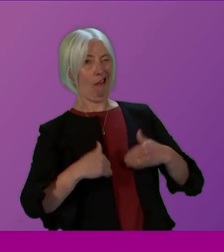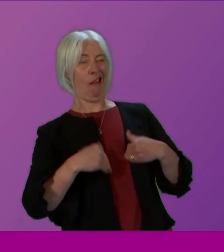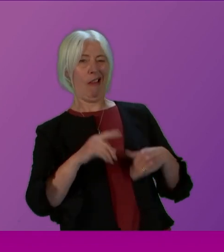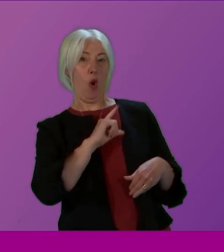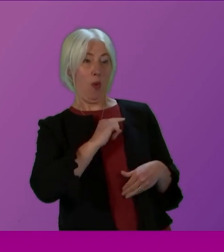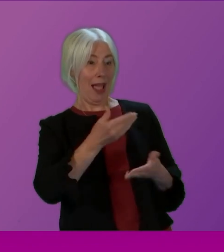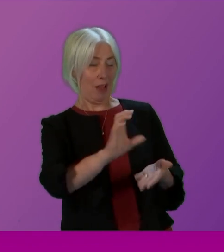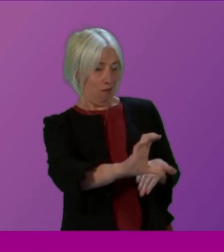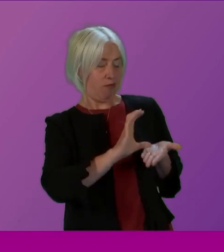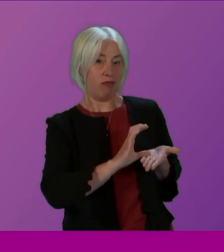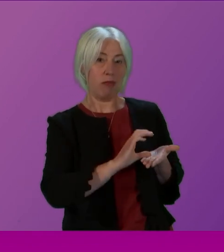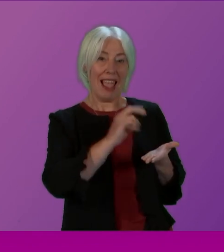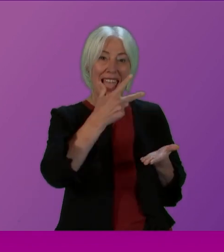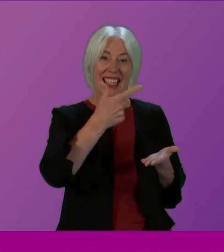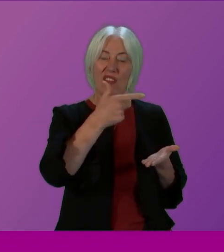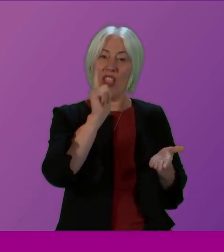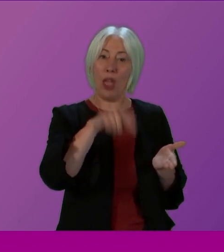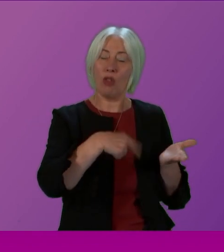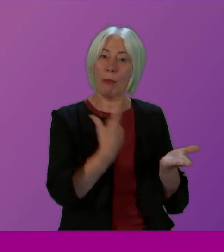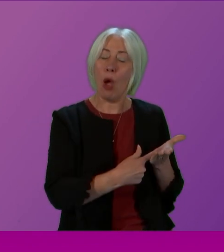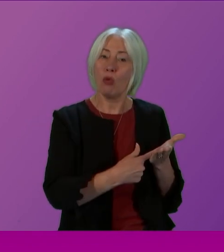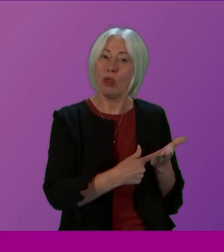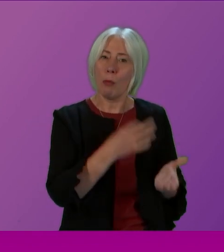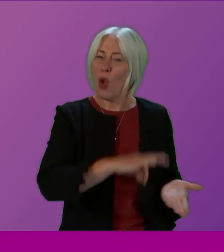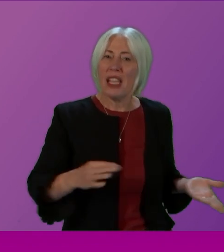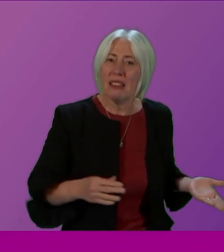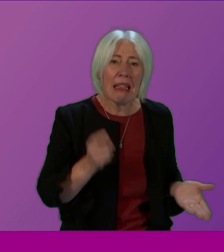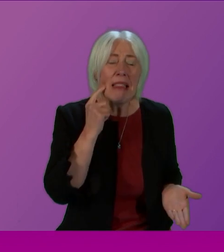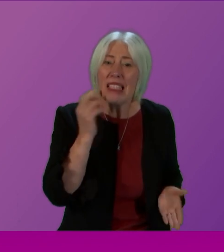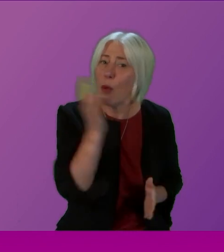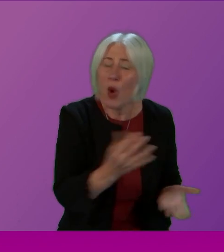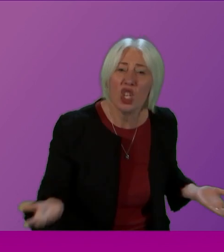of bonuses? It is a very simple question. This week, Audit Scotland said: